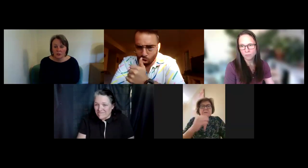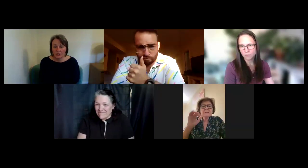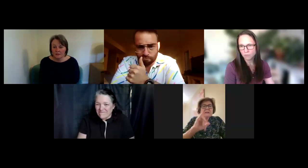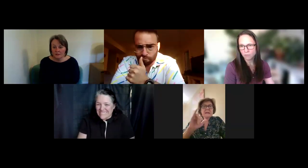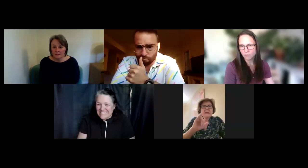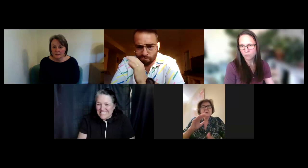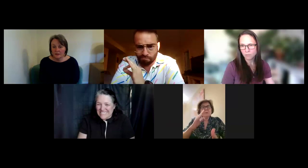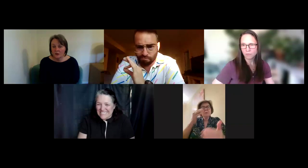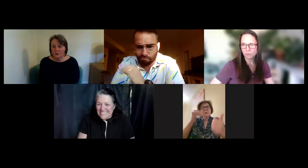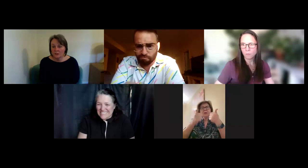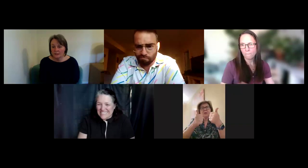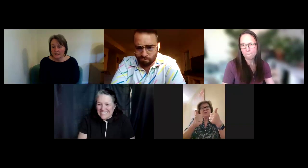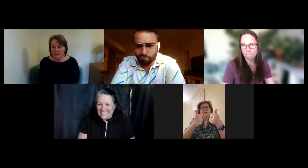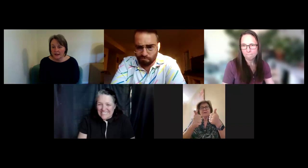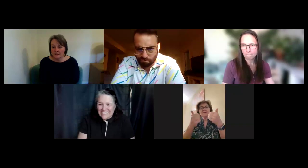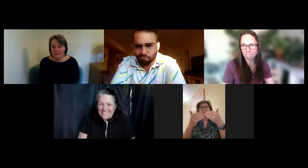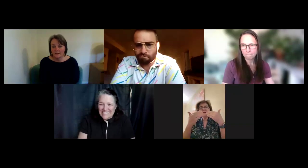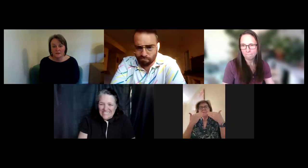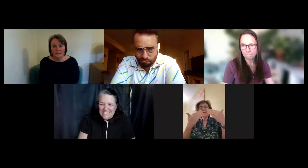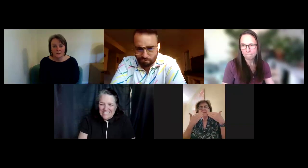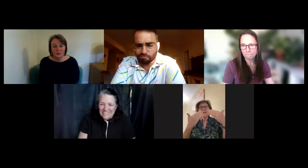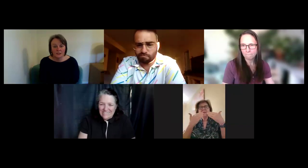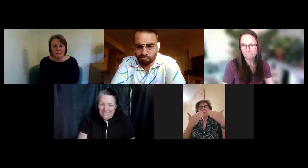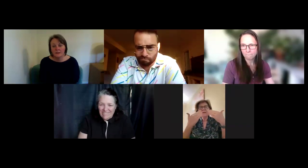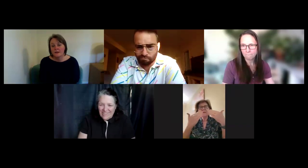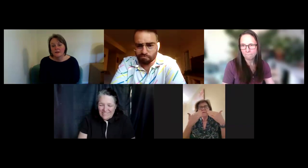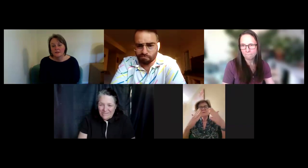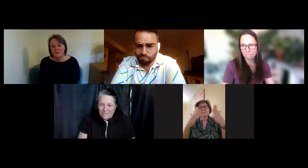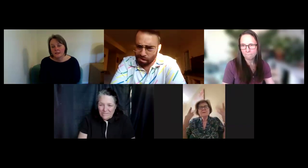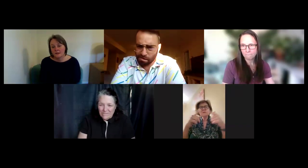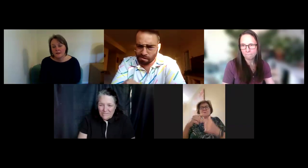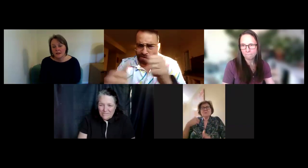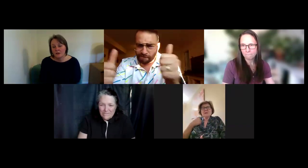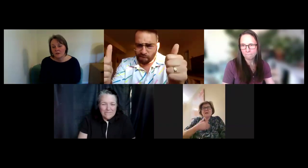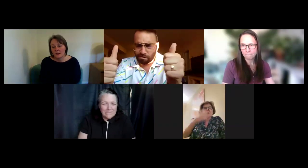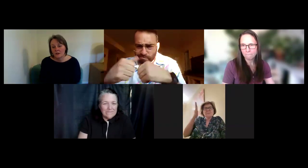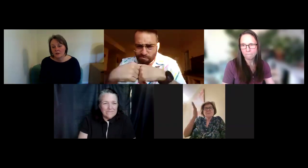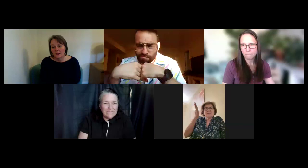So looks like that. Looks like we're good. So, again, thank you, thank you,